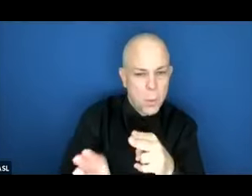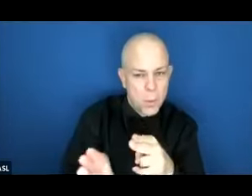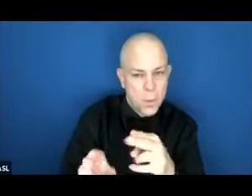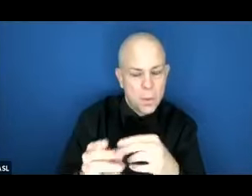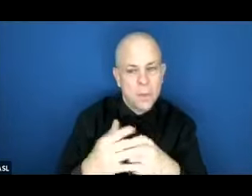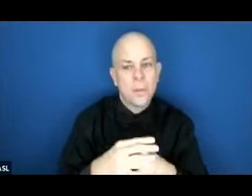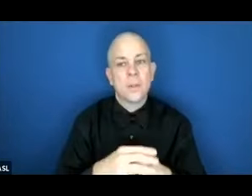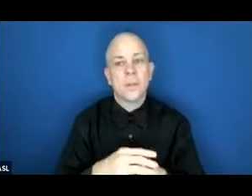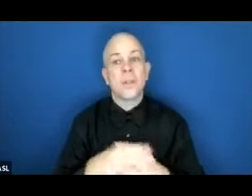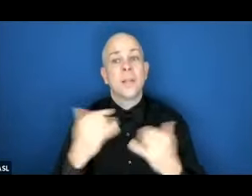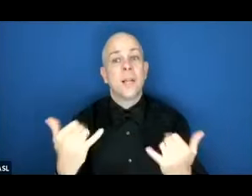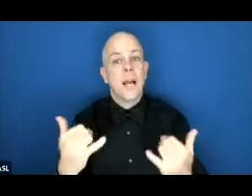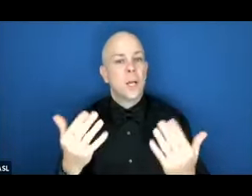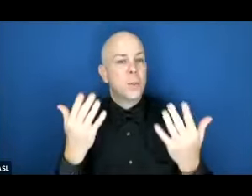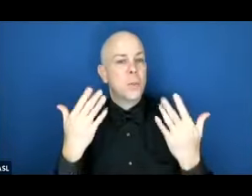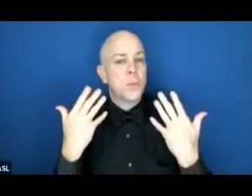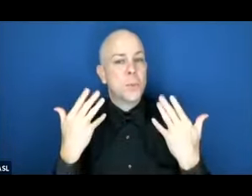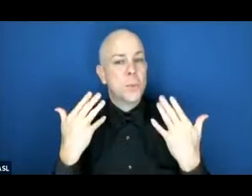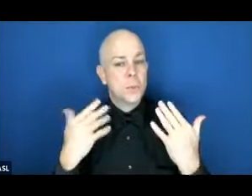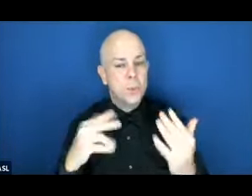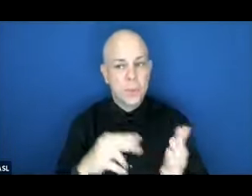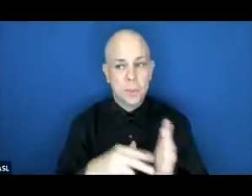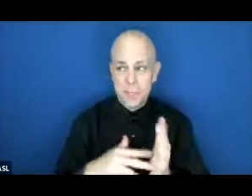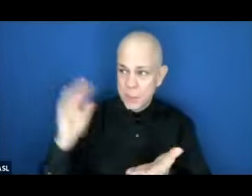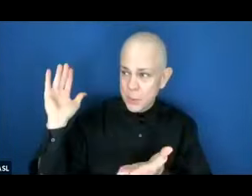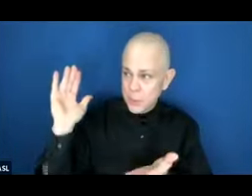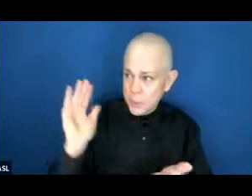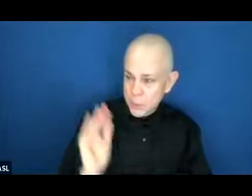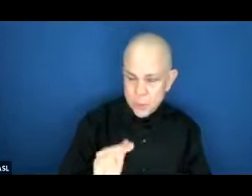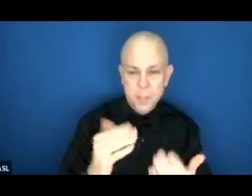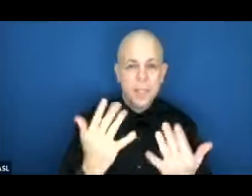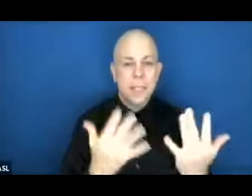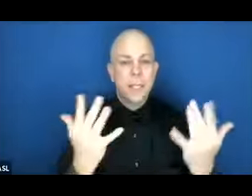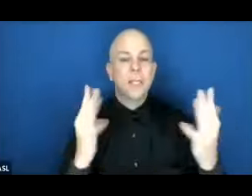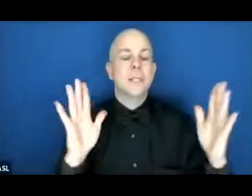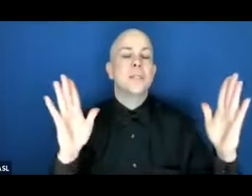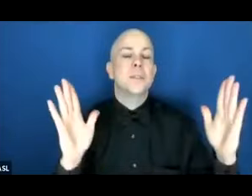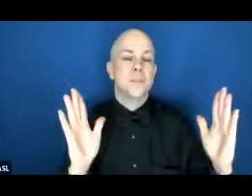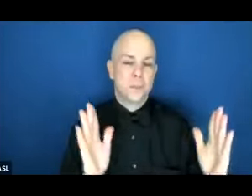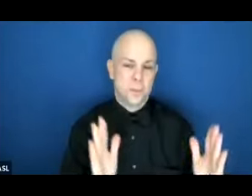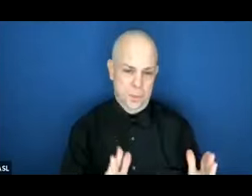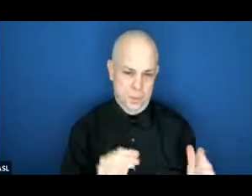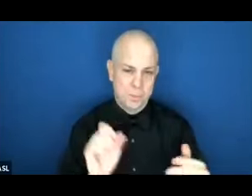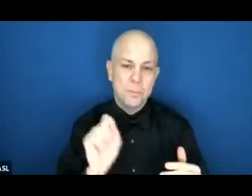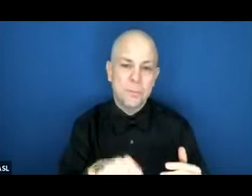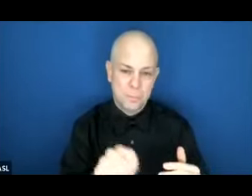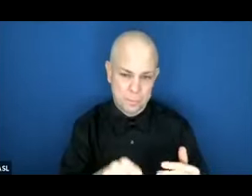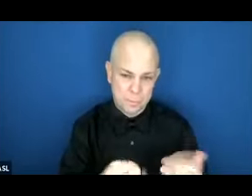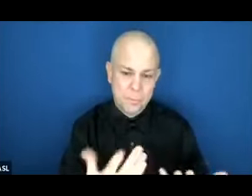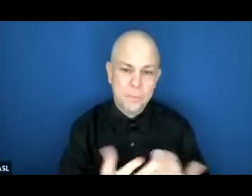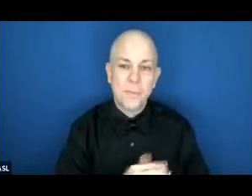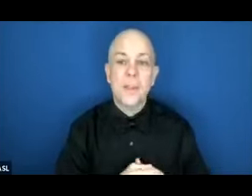up and those fuel fire behavior will start to calm down and that's going to carry on through tonight and through tomorrow morning